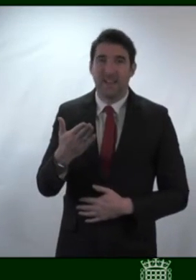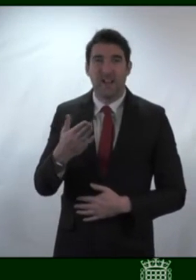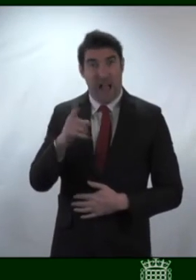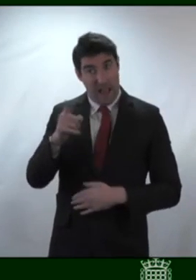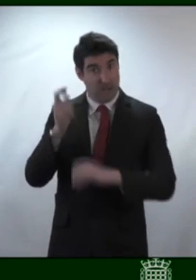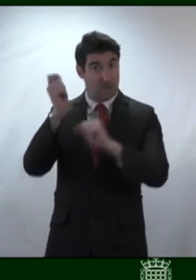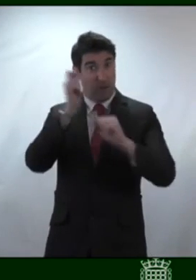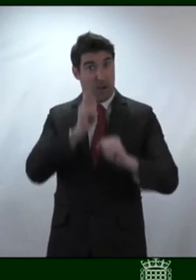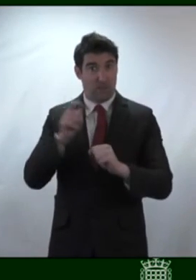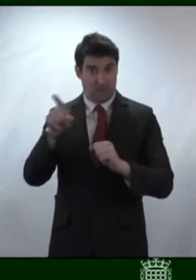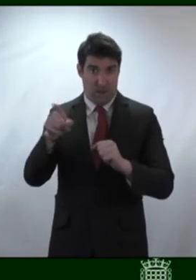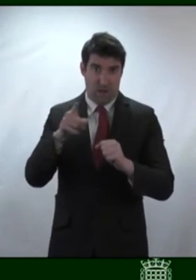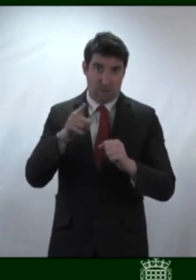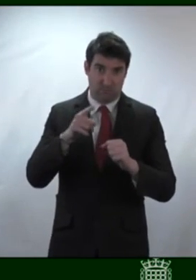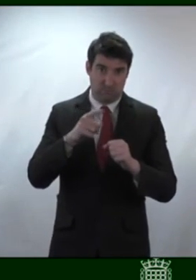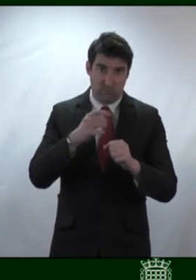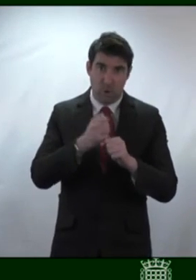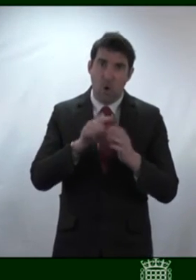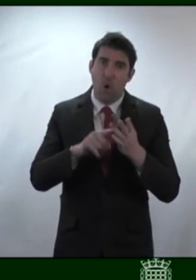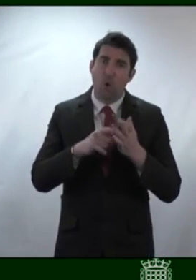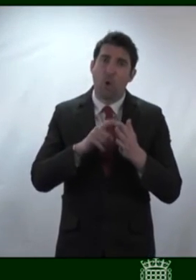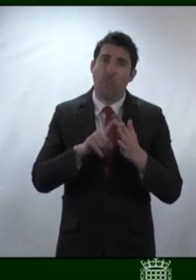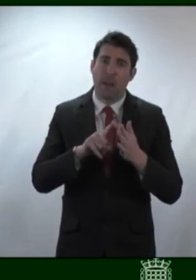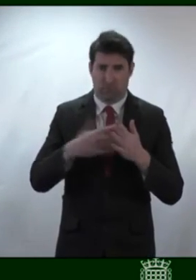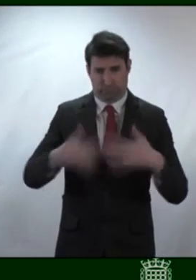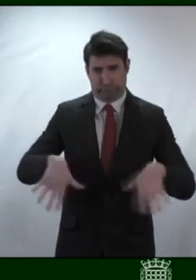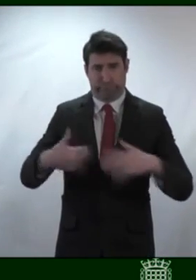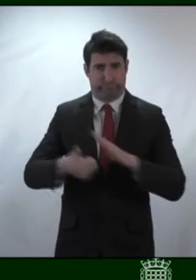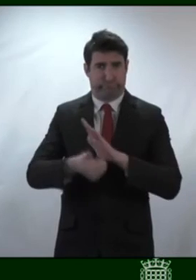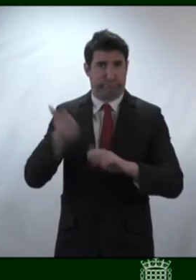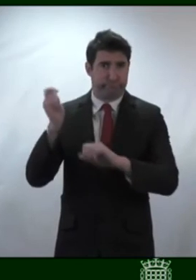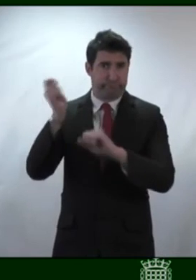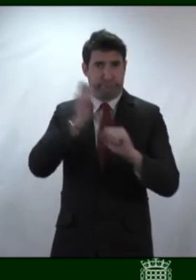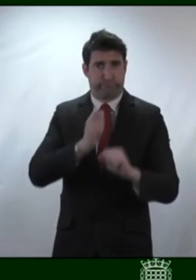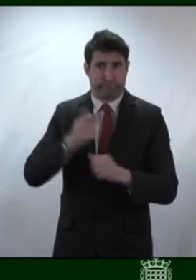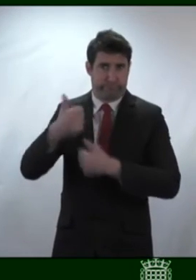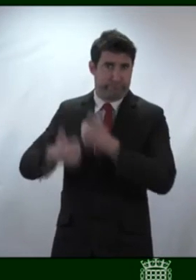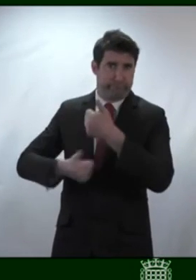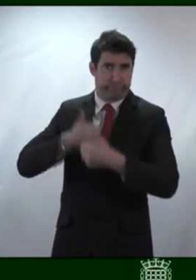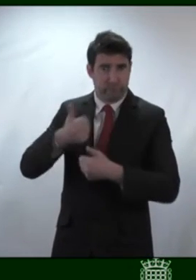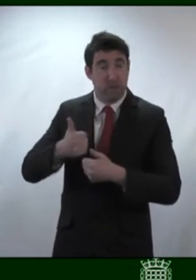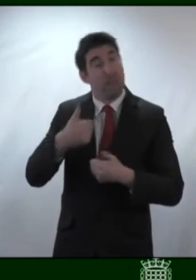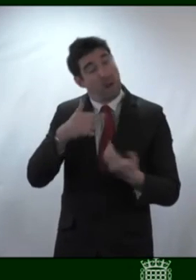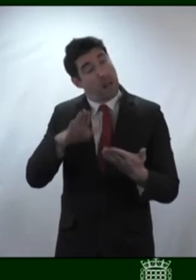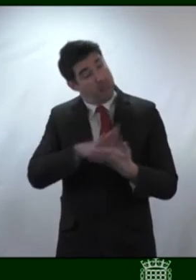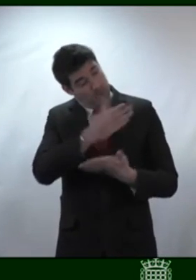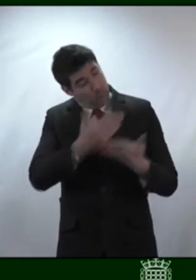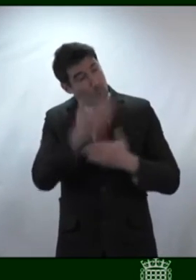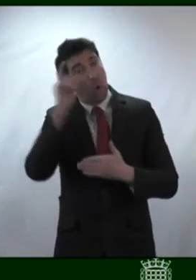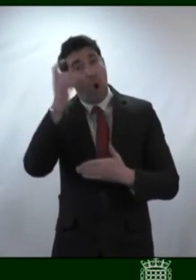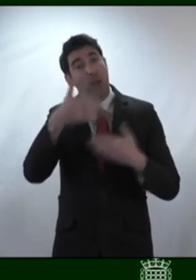the way. I am delighted that Kirklees College has opened the Pioneer Higher Skills Centre, providing